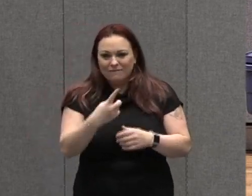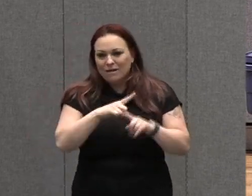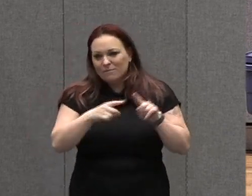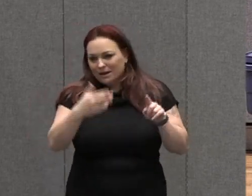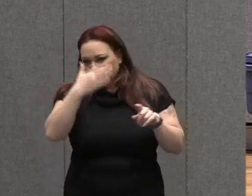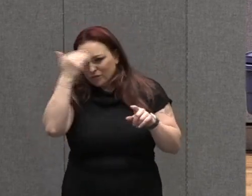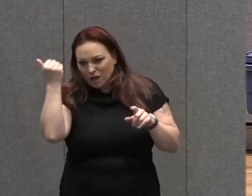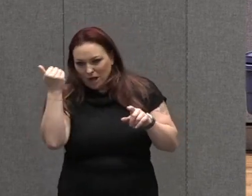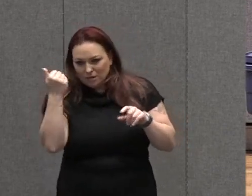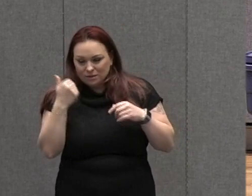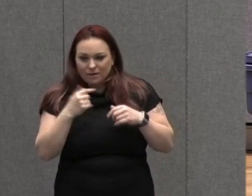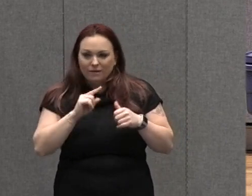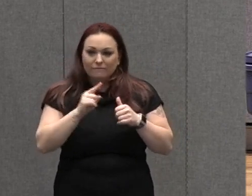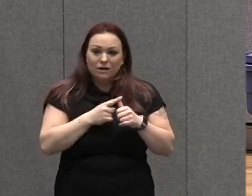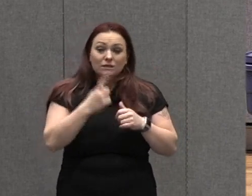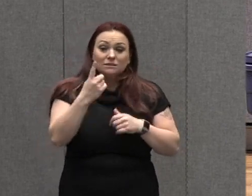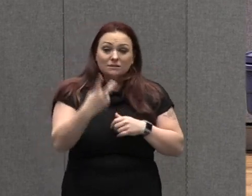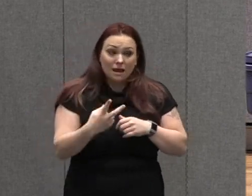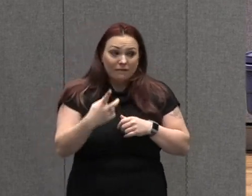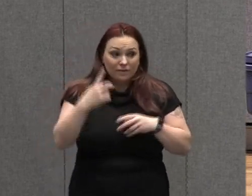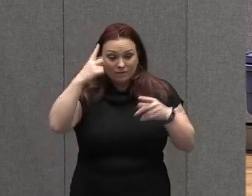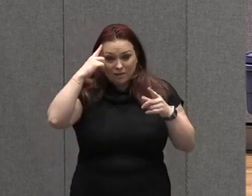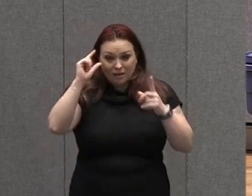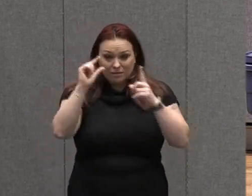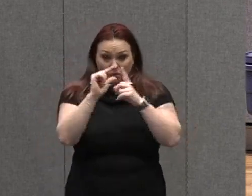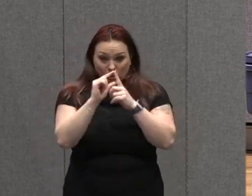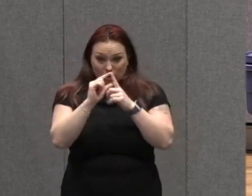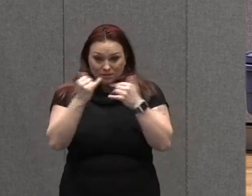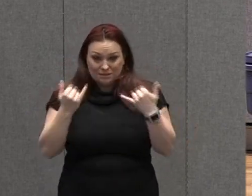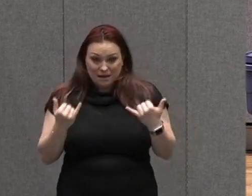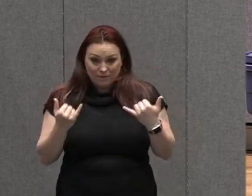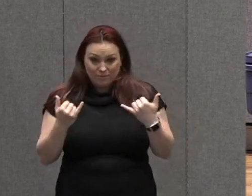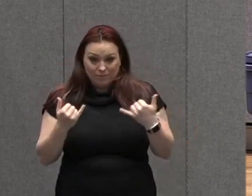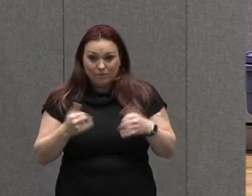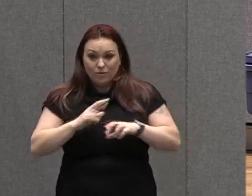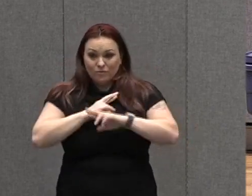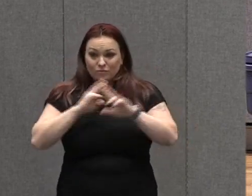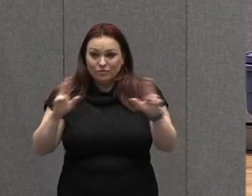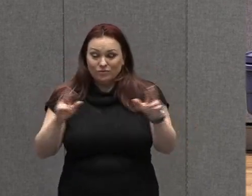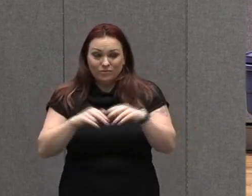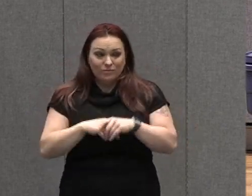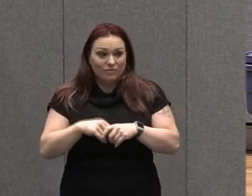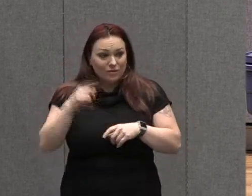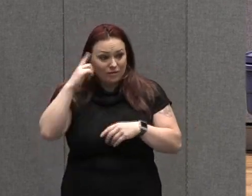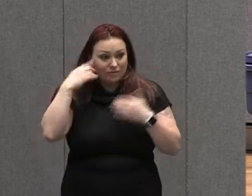So let's just do the first half and think the words this time, okay? Ready, think it, here you go.